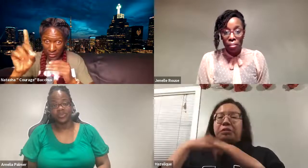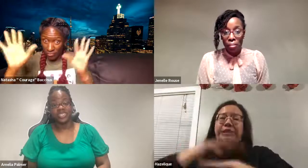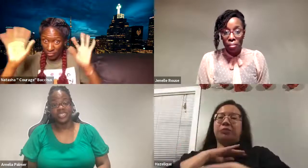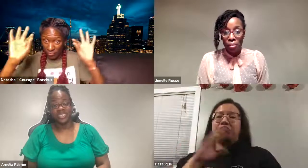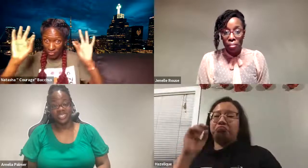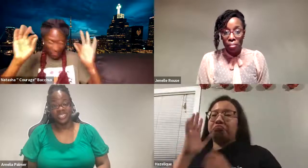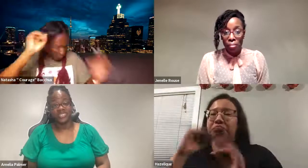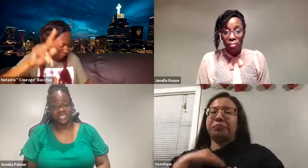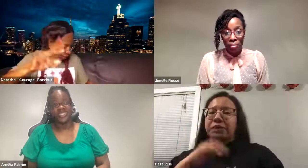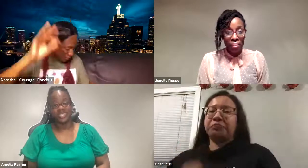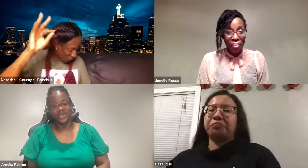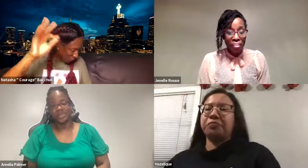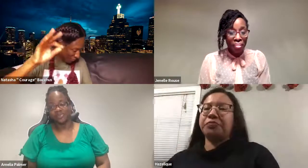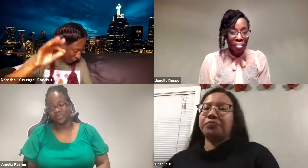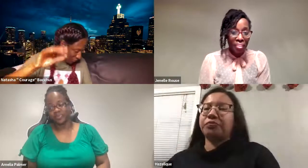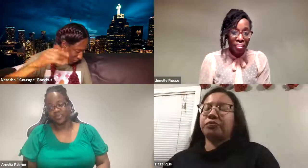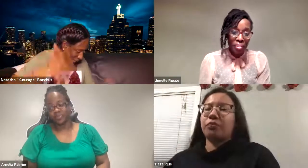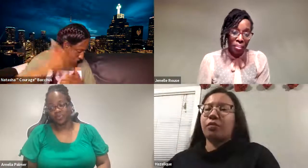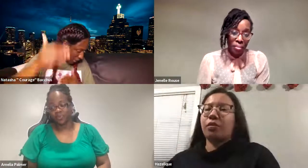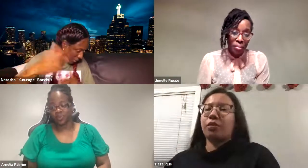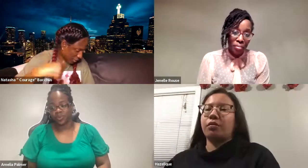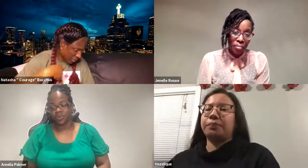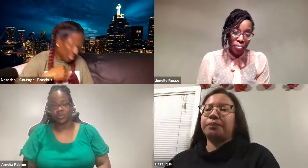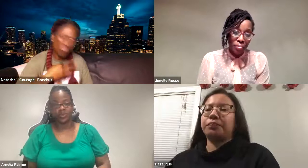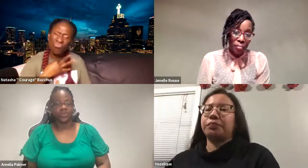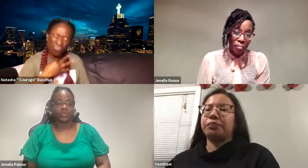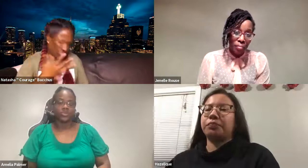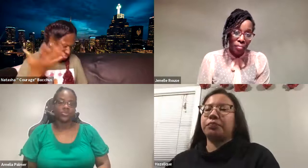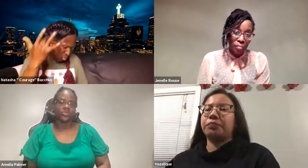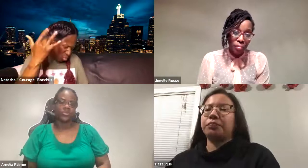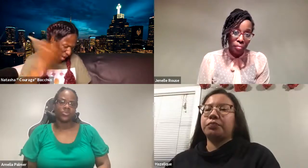no i'm good! - okay great my next question